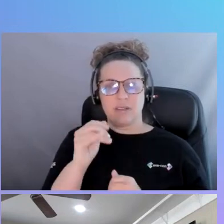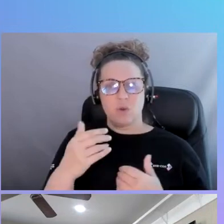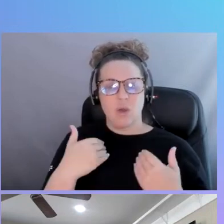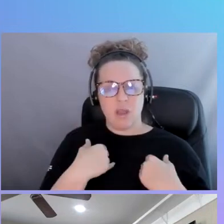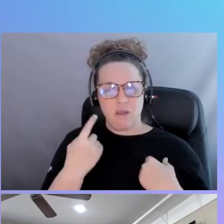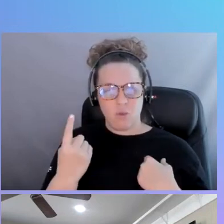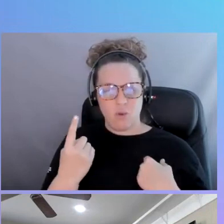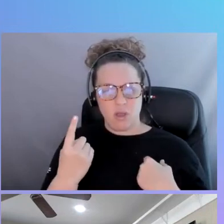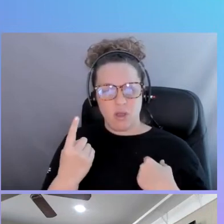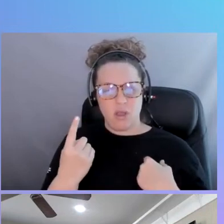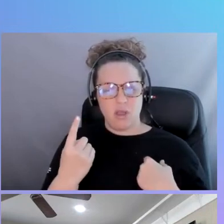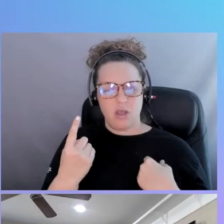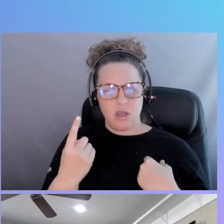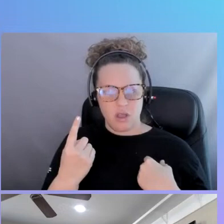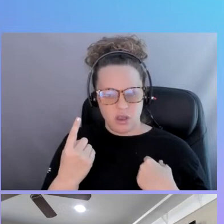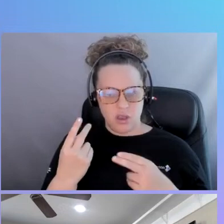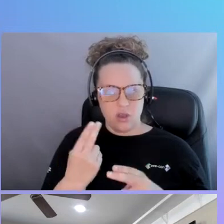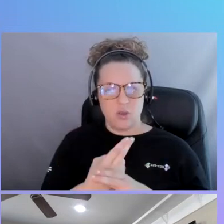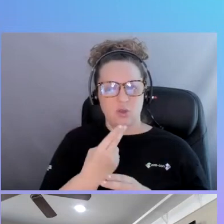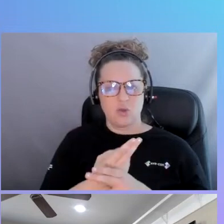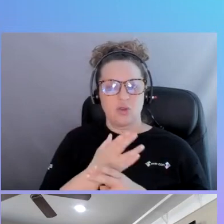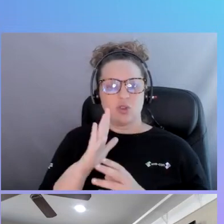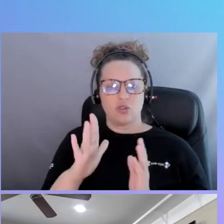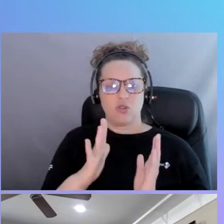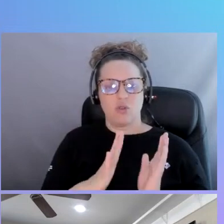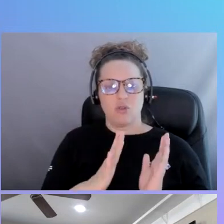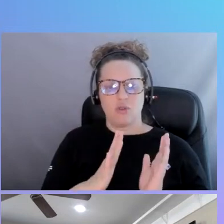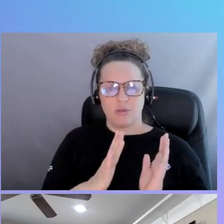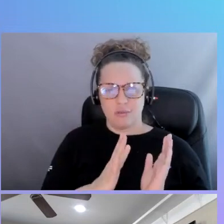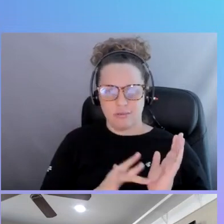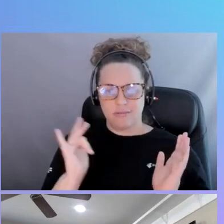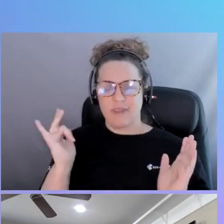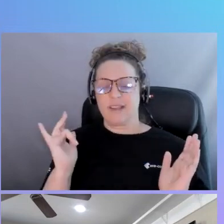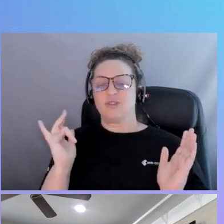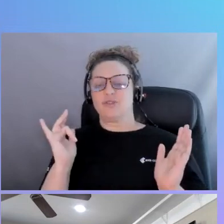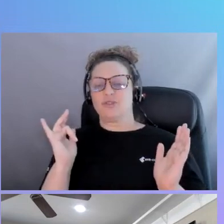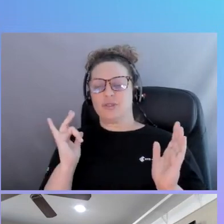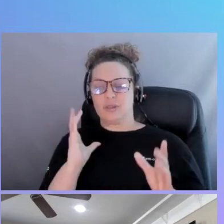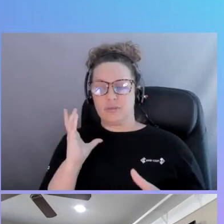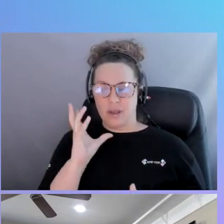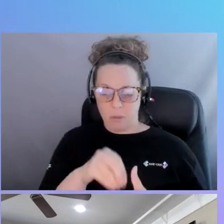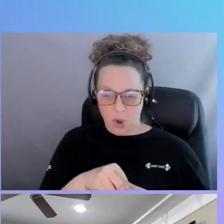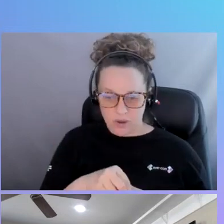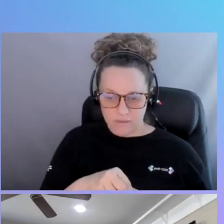use it to your advantage. Become a part of it. Help them show